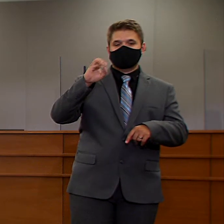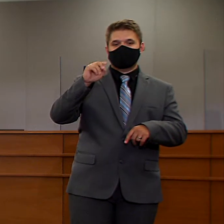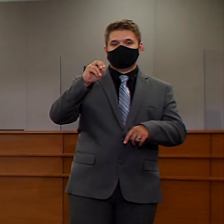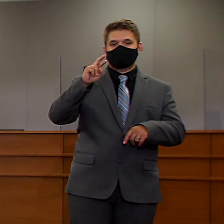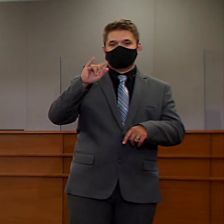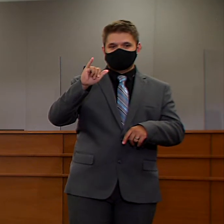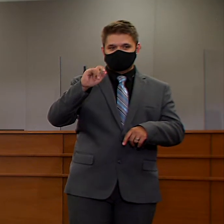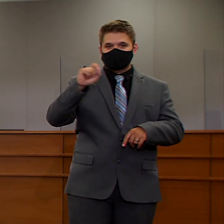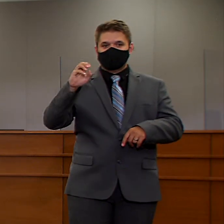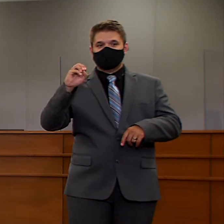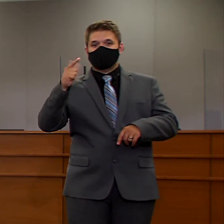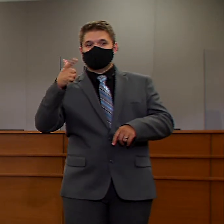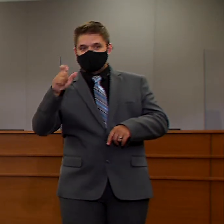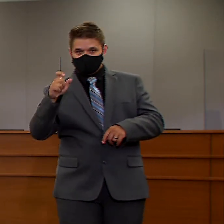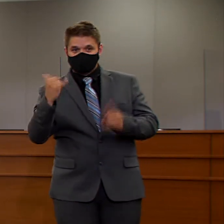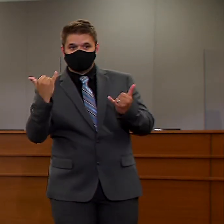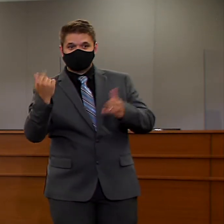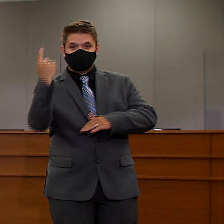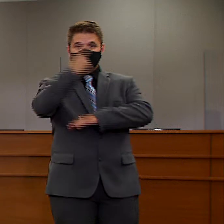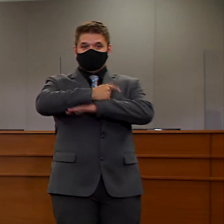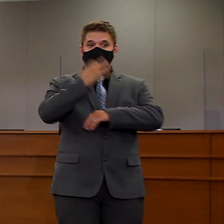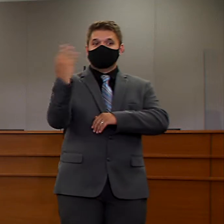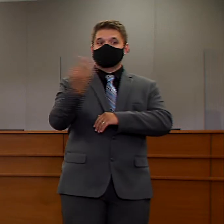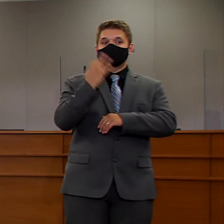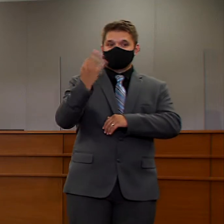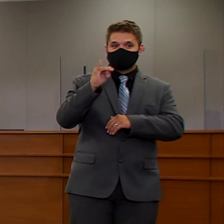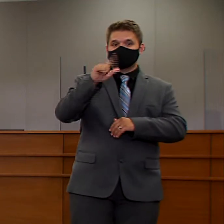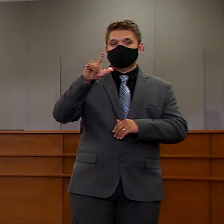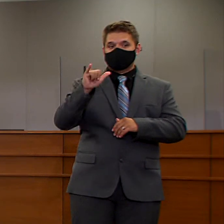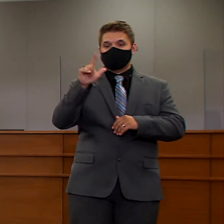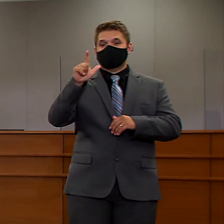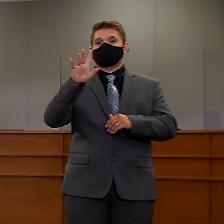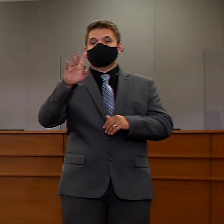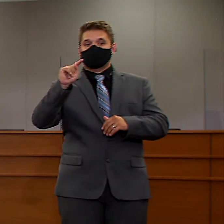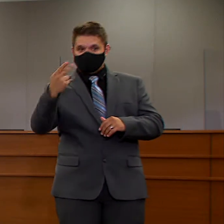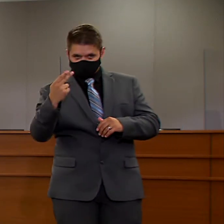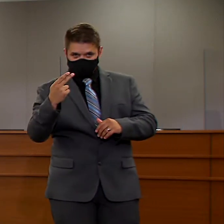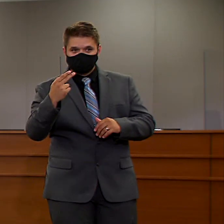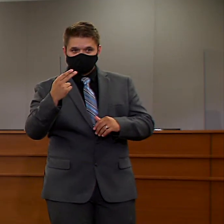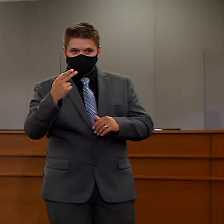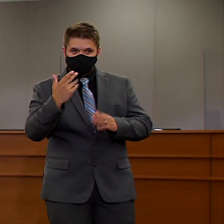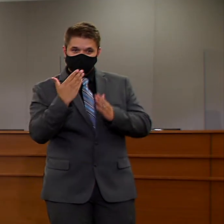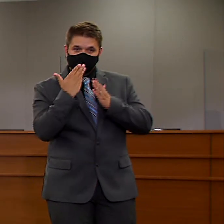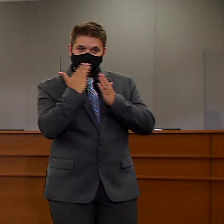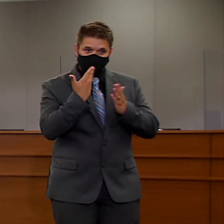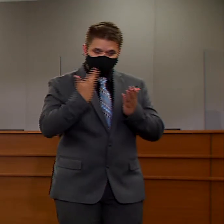Thank you to Alex and Sevenstar American Sign Language interpreters. In the sense where more than six